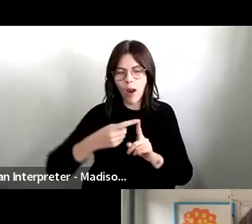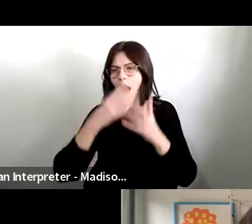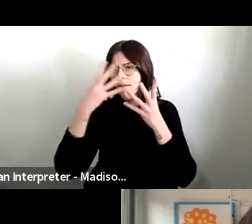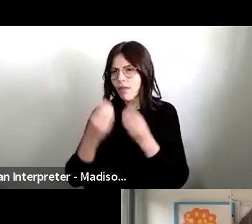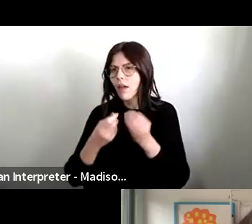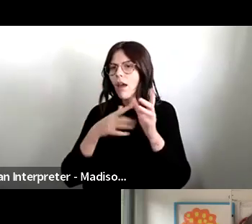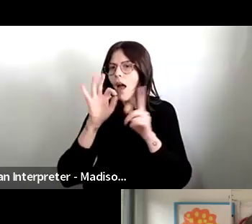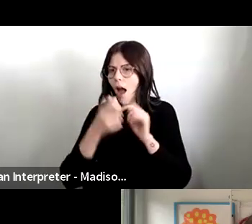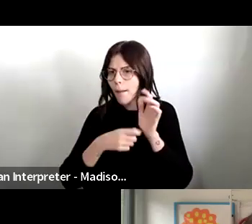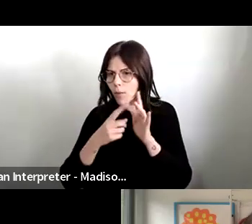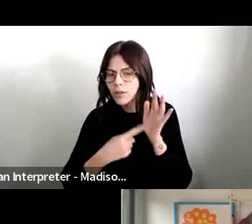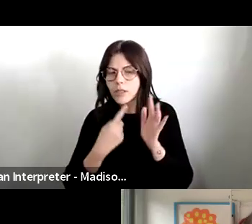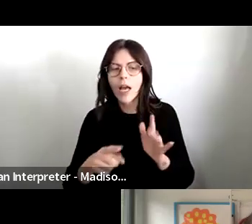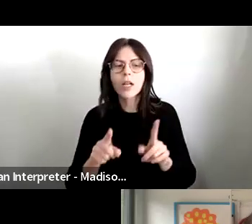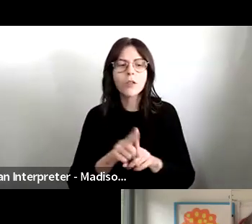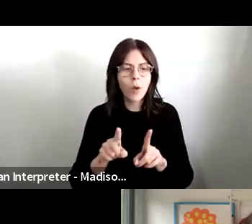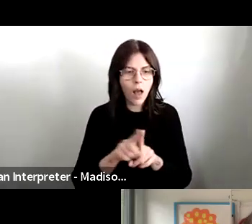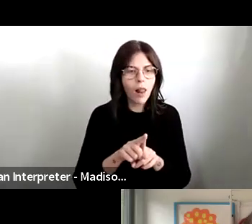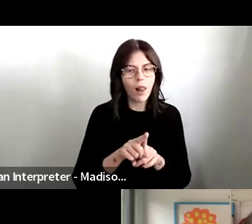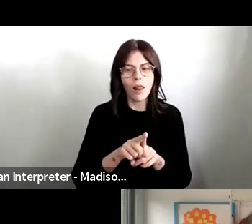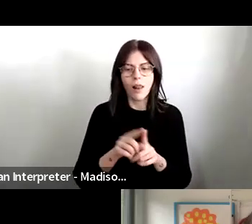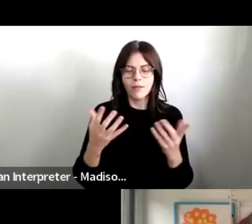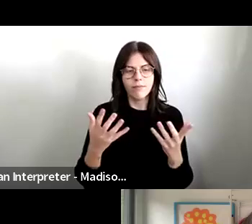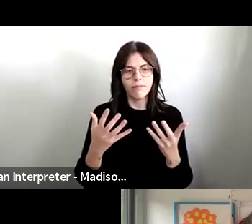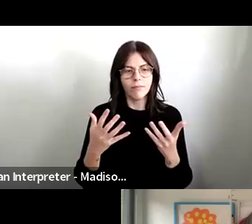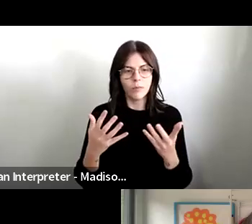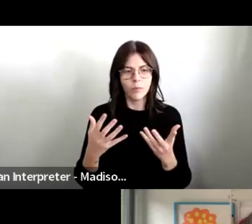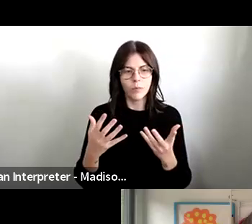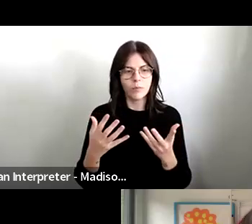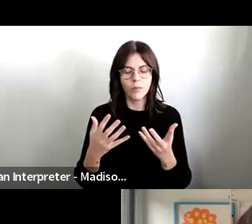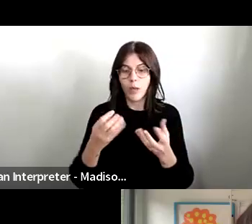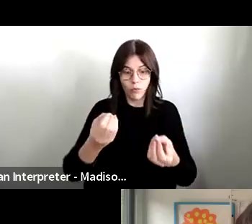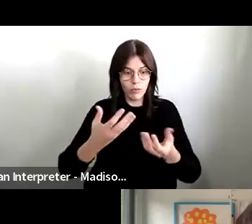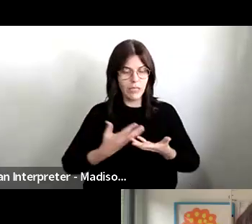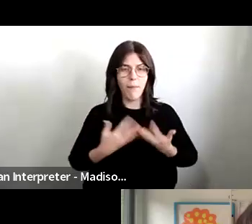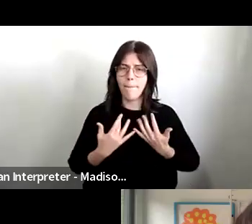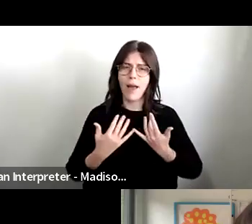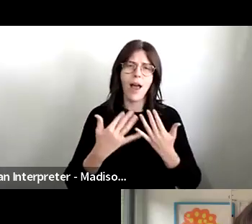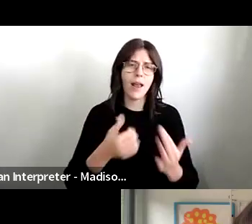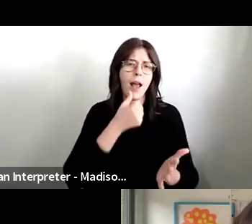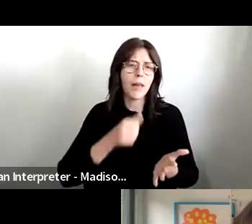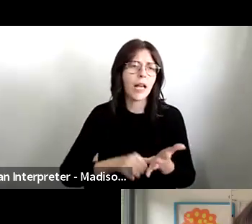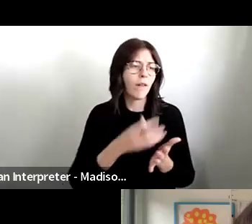April. Each of the rounds receive such a plethora of applications from artists from all stages of